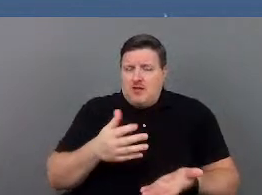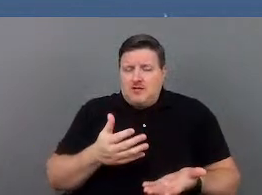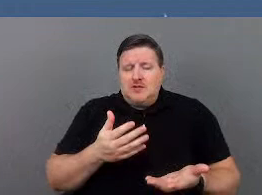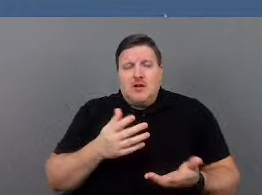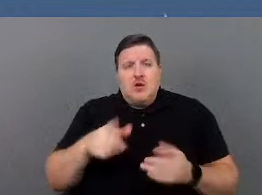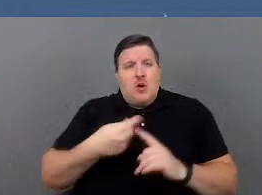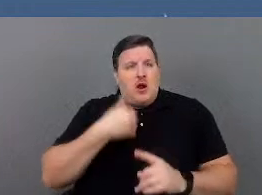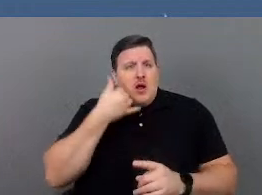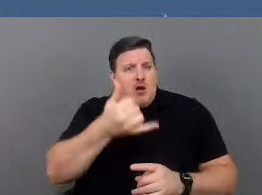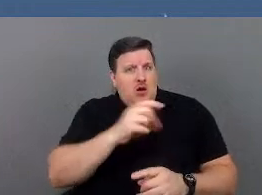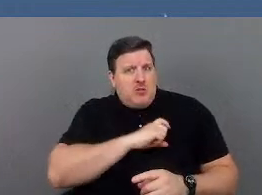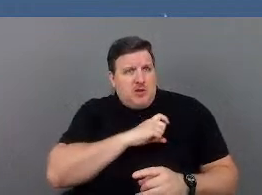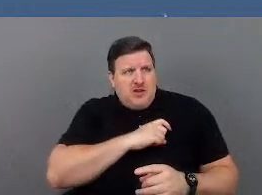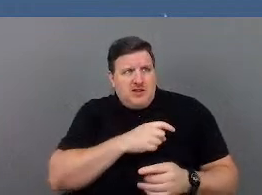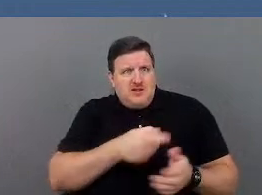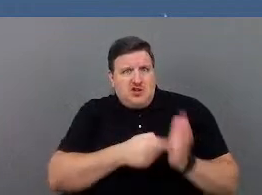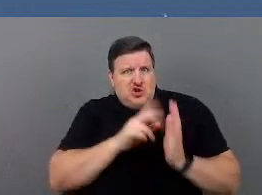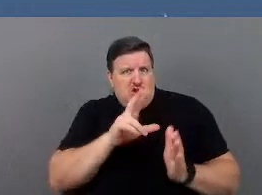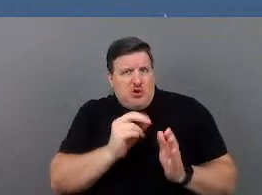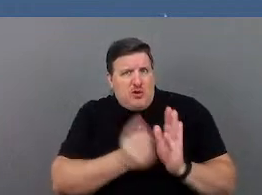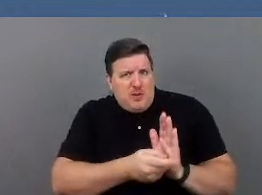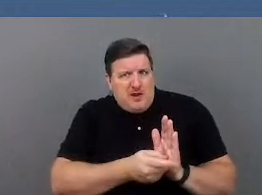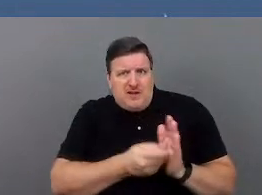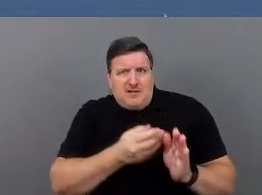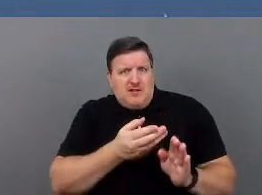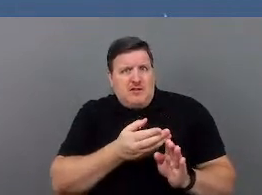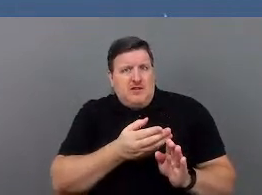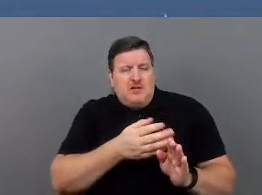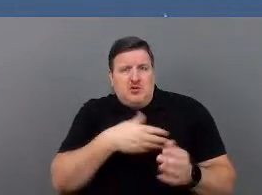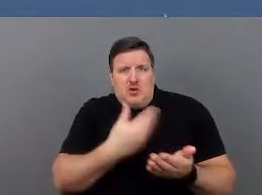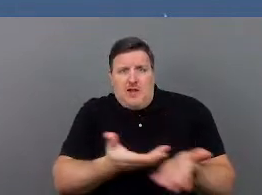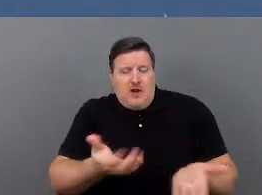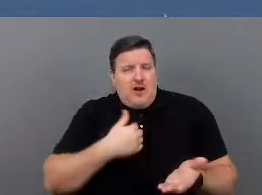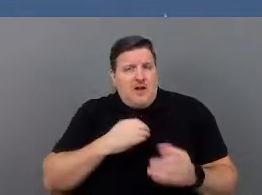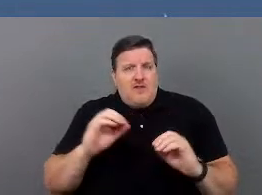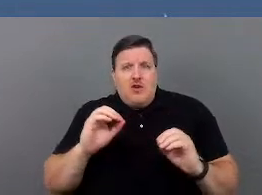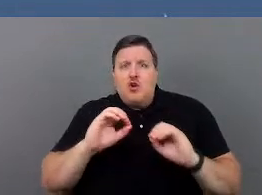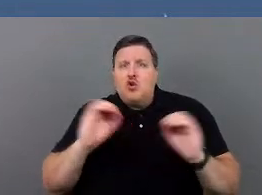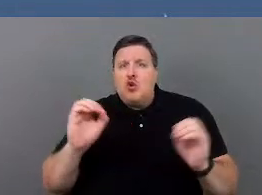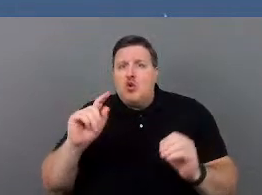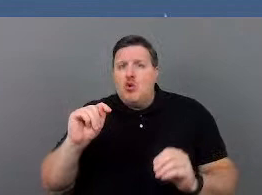NOBODY SHOULD BE LIVING LIKE THAT. PEOPLE OF COLOR ARE BEING SUPPRESSED BY OTHER PEOPLE.